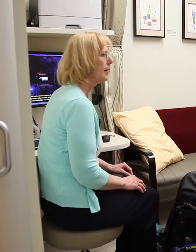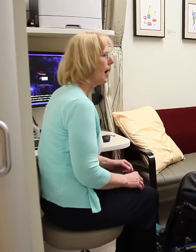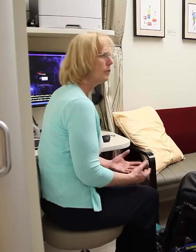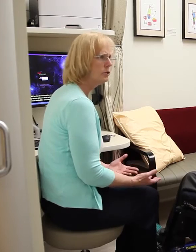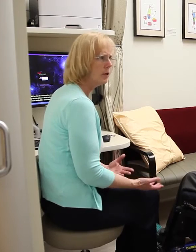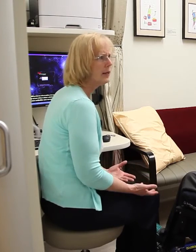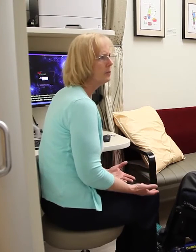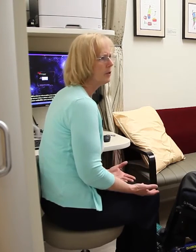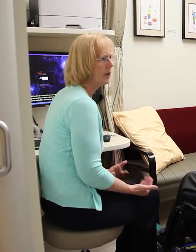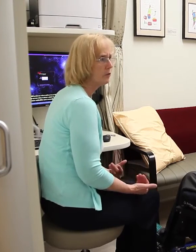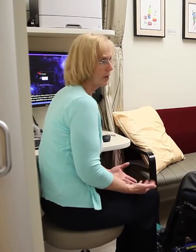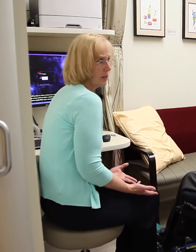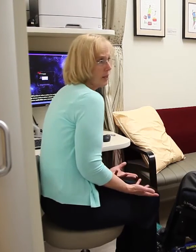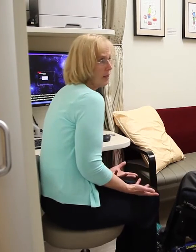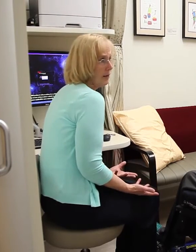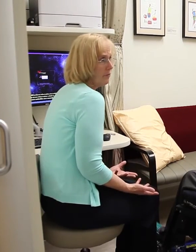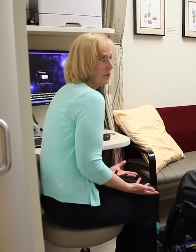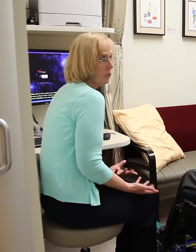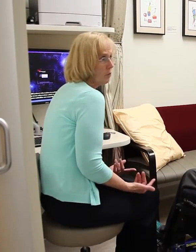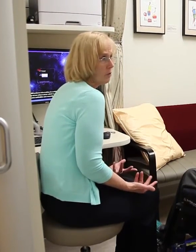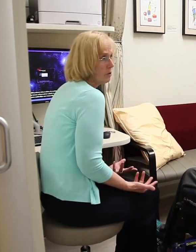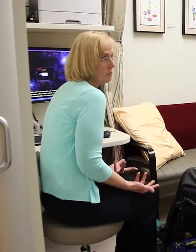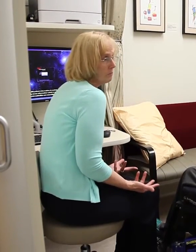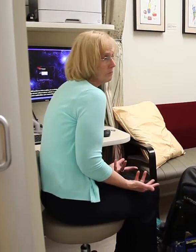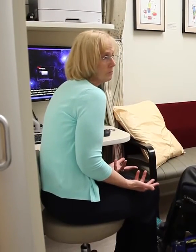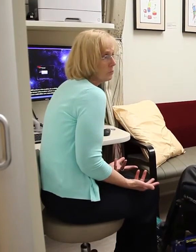Sure, and how would you like to be transferred? I can get a lift, or...?